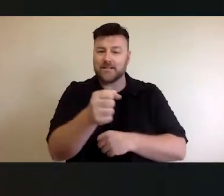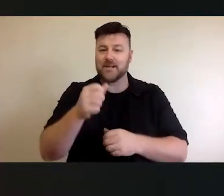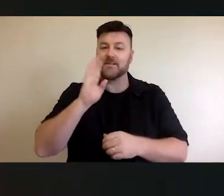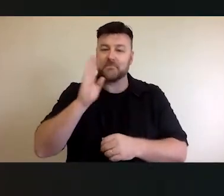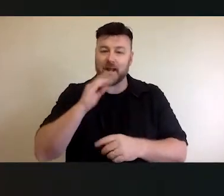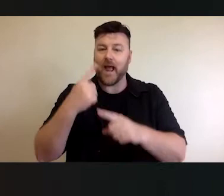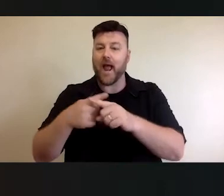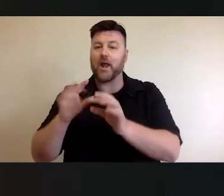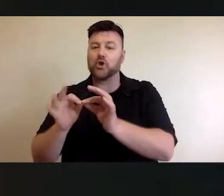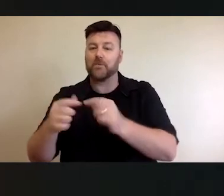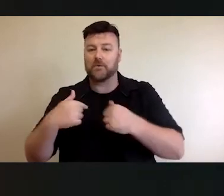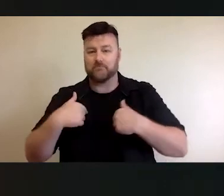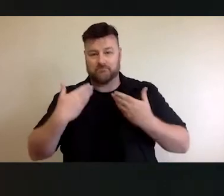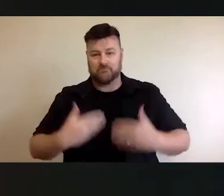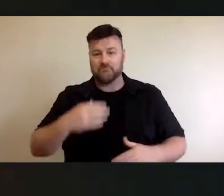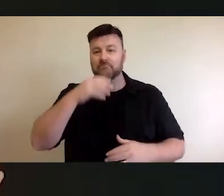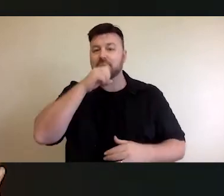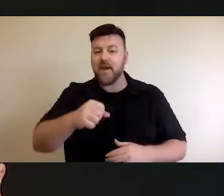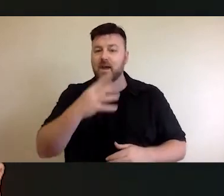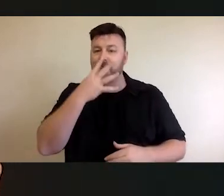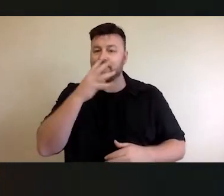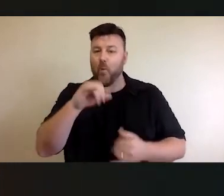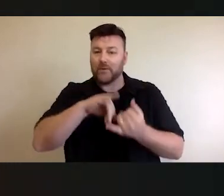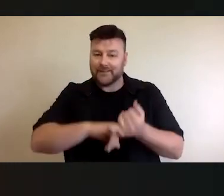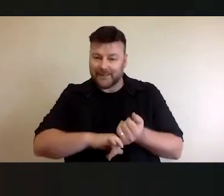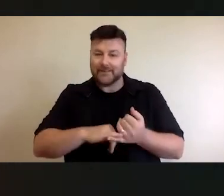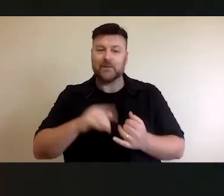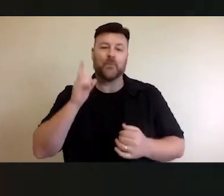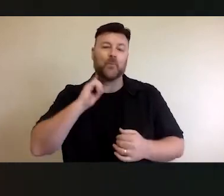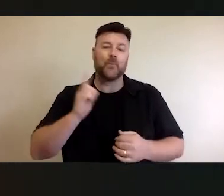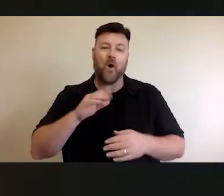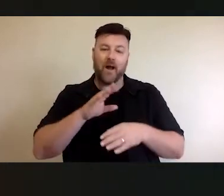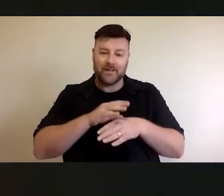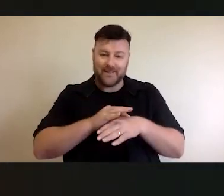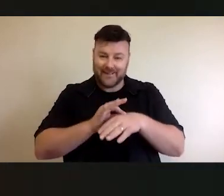I am a man in my early 40s with fair skin, brown hazel eyes and dark brown hair